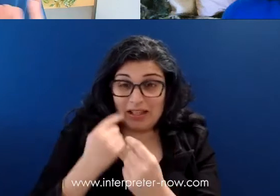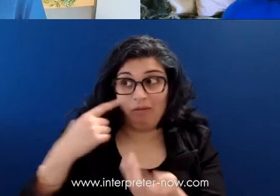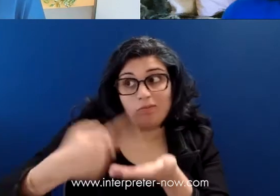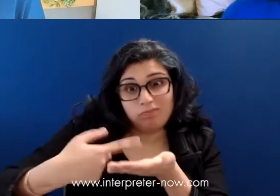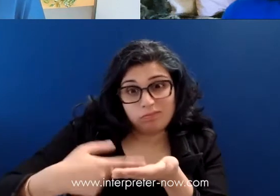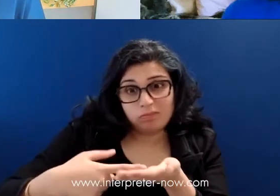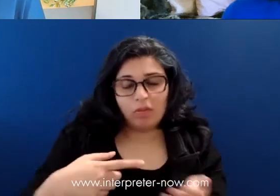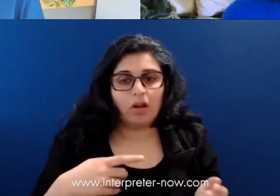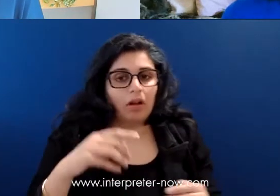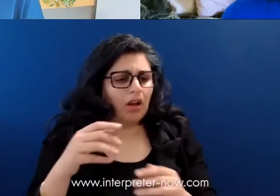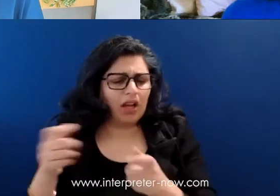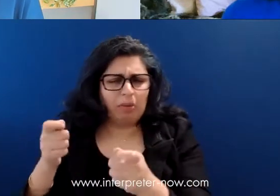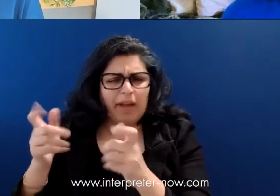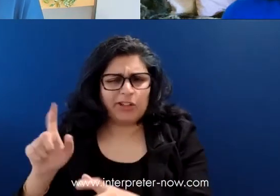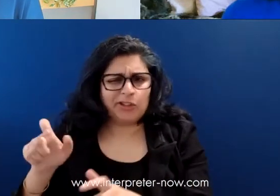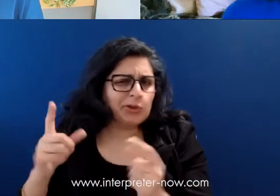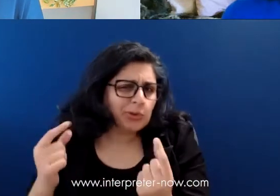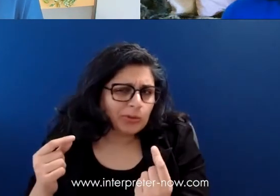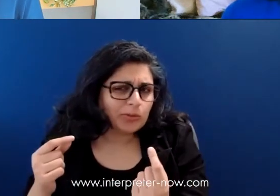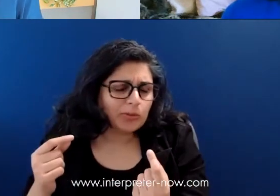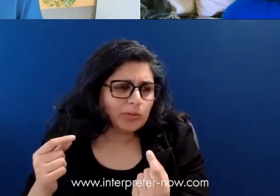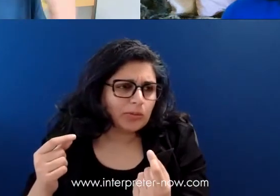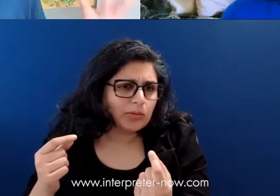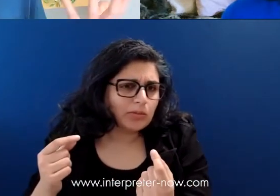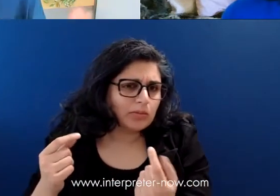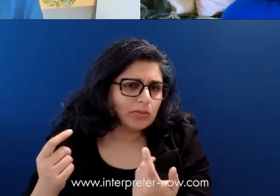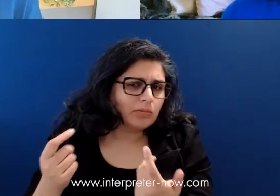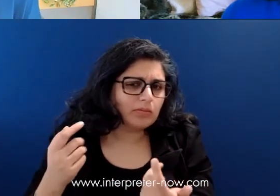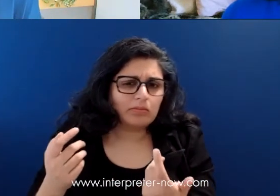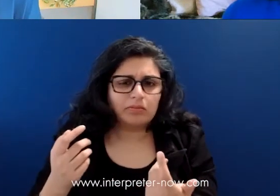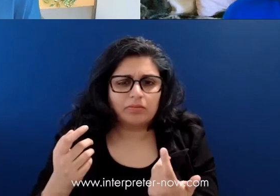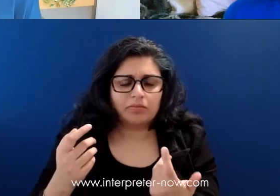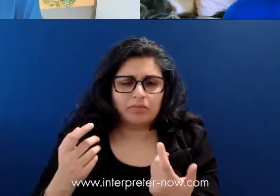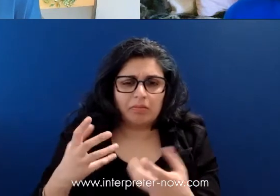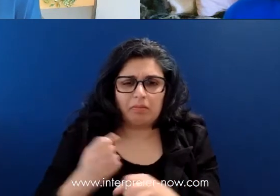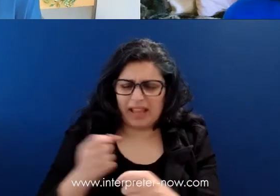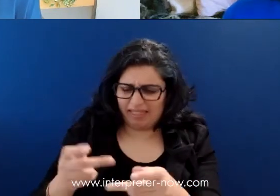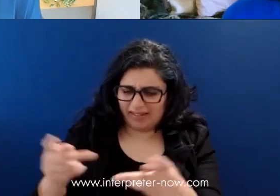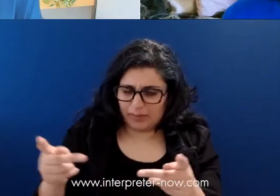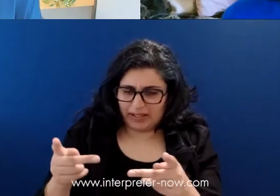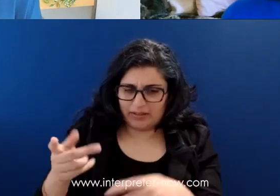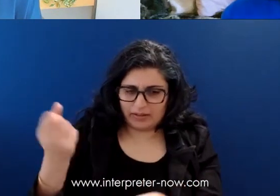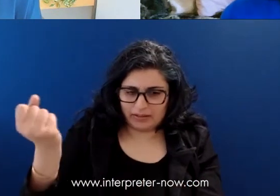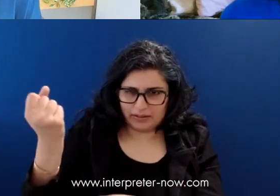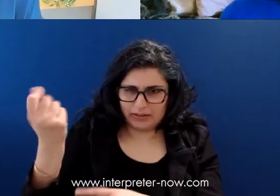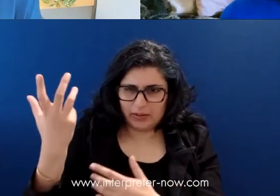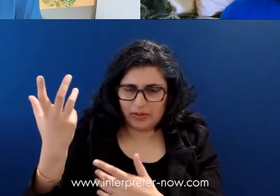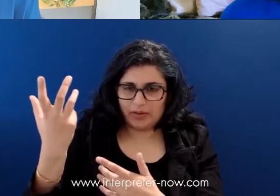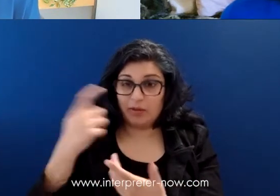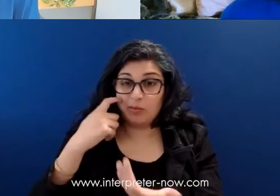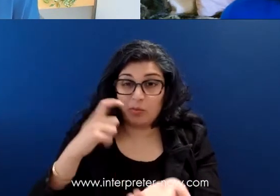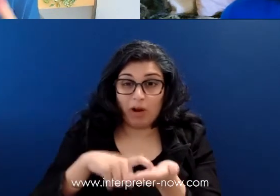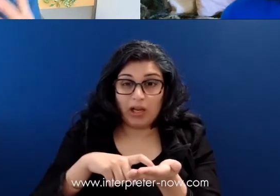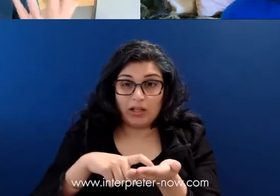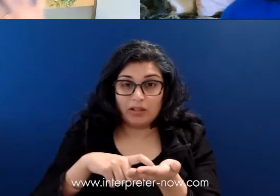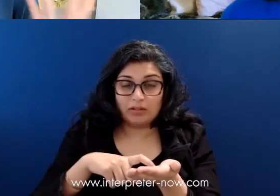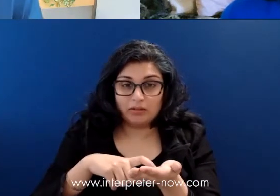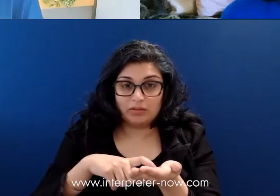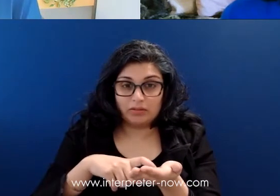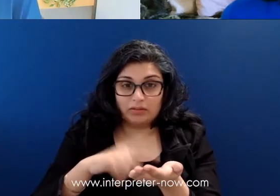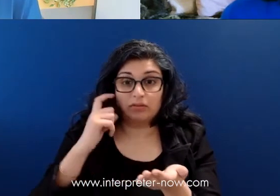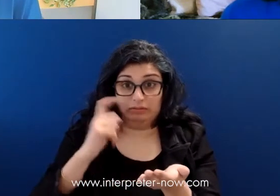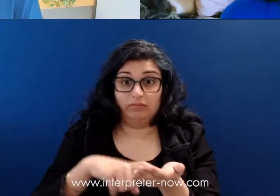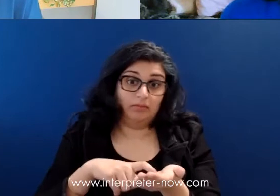a manager be doing and thinking about to make the space for recognizing what's happening